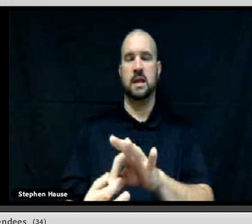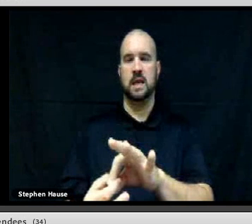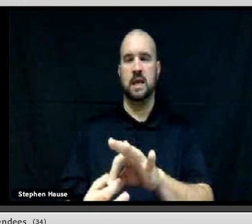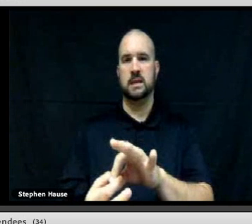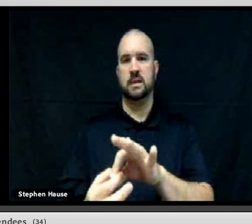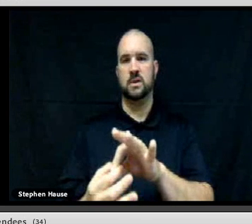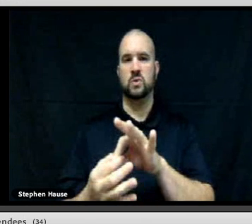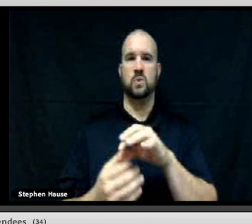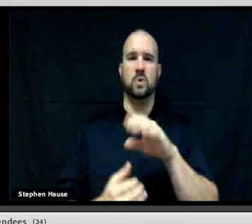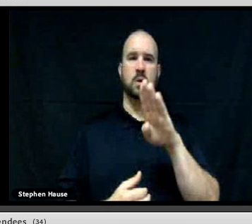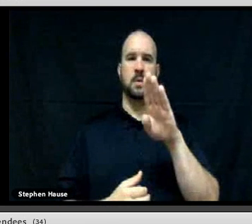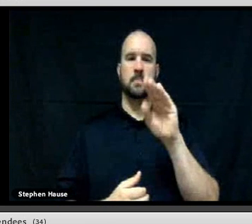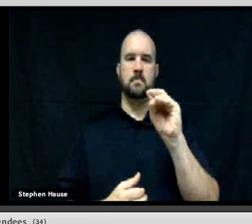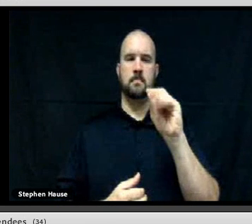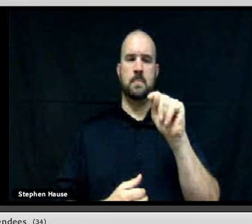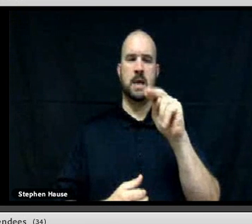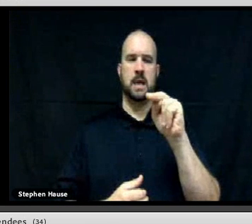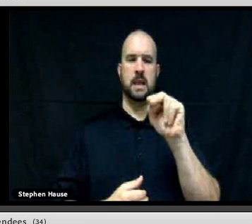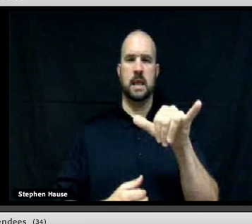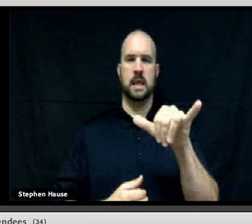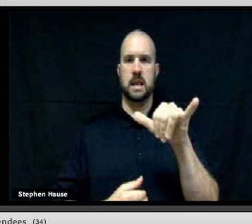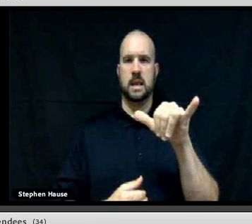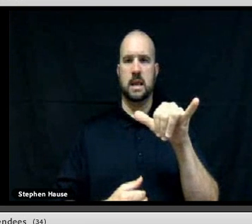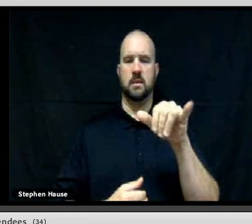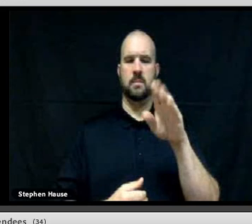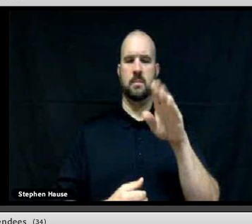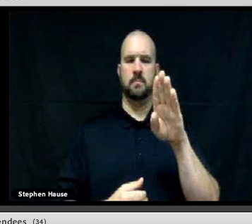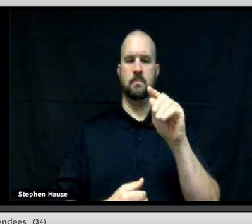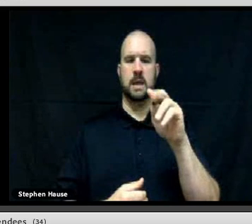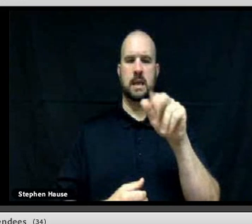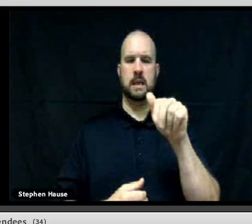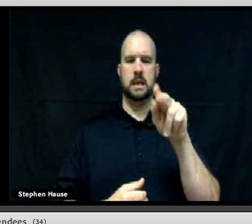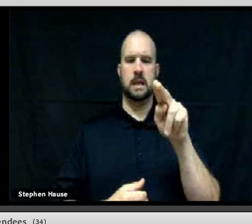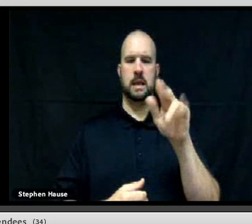and, uh, they know to look for that term in the future.